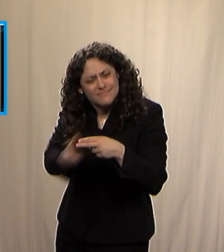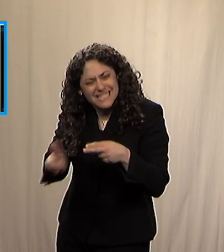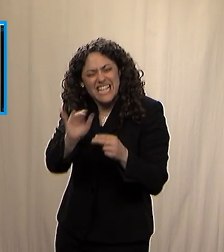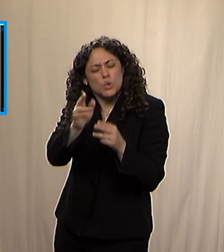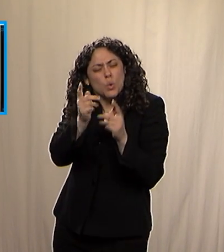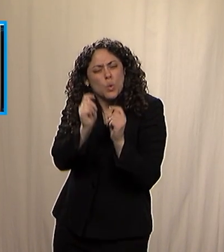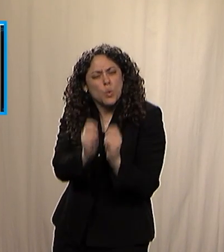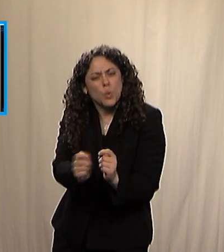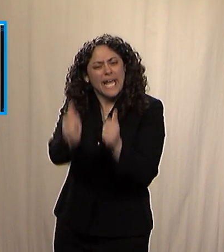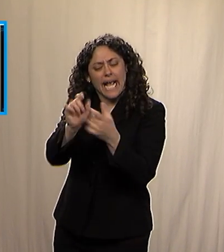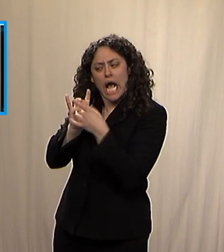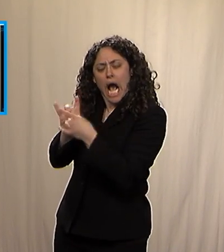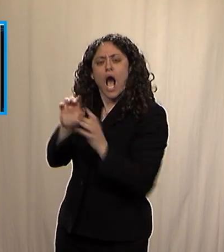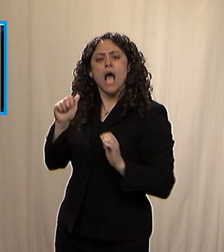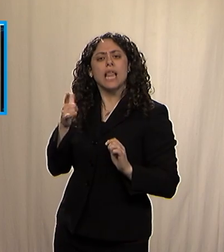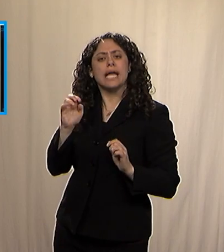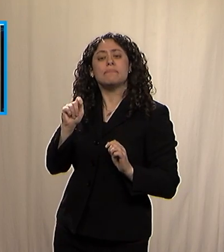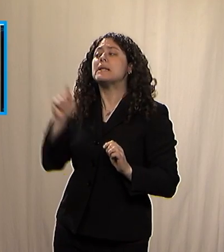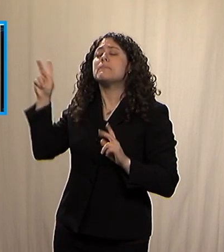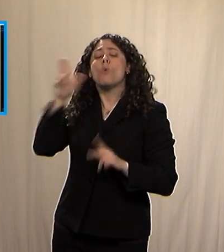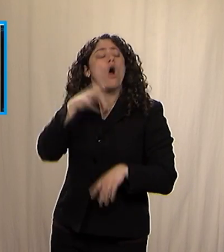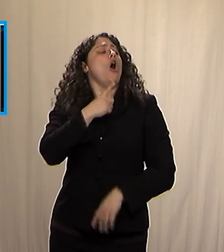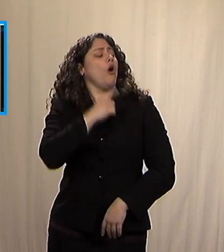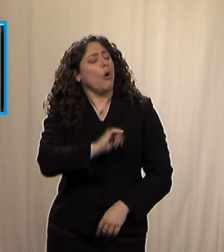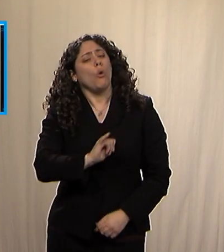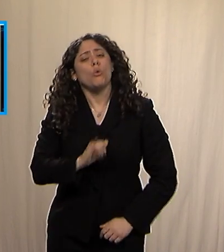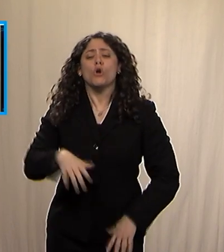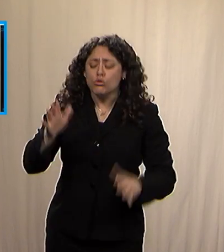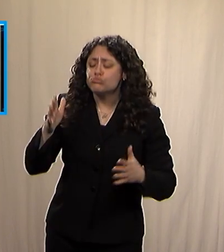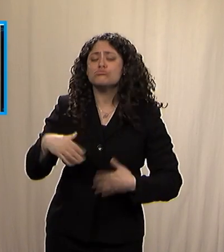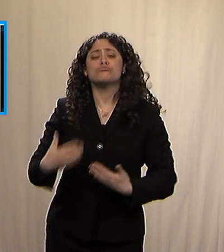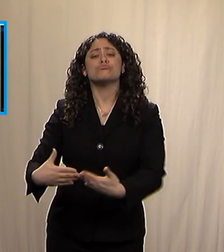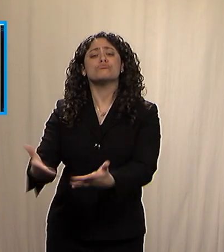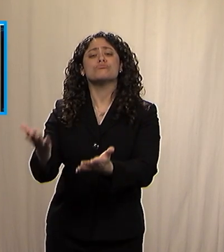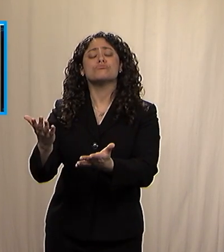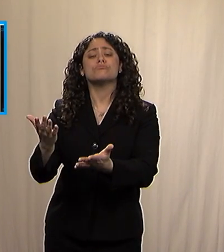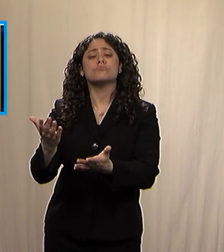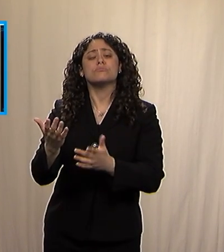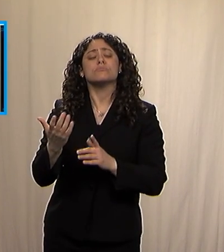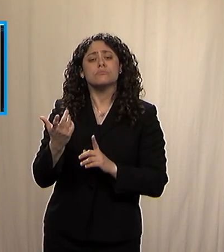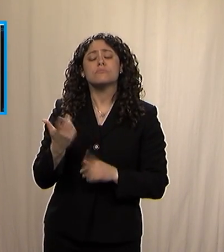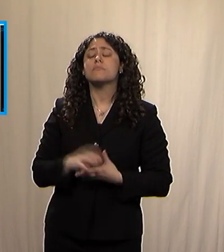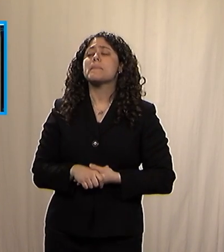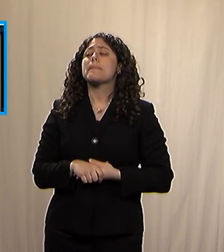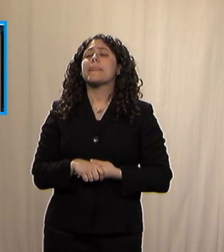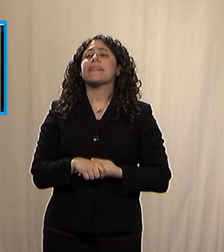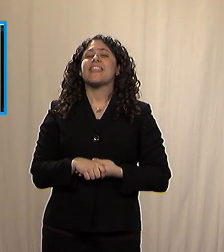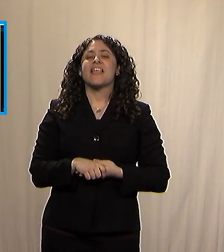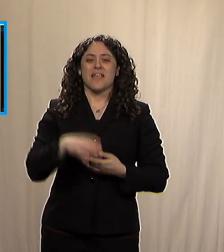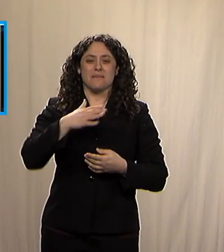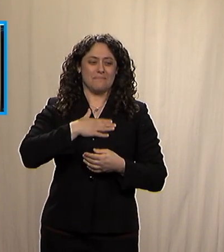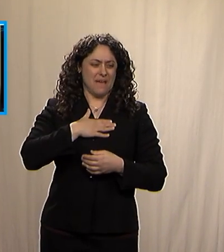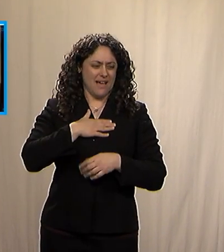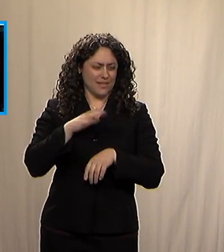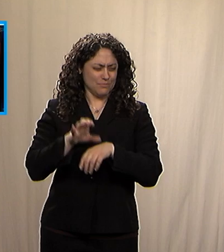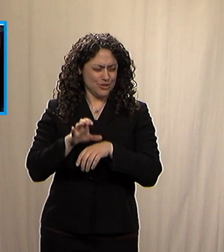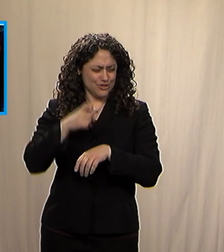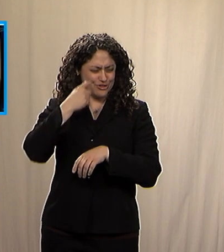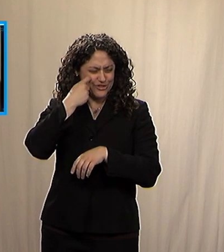it allows people to go, "okay." My computer became unplugged. Just one second.